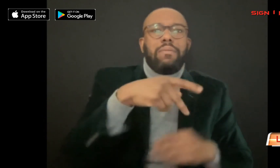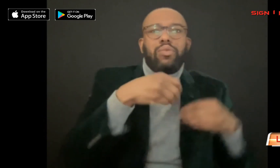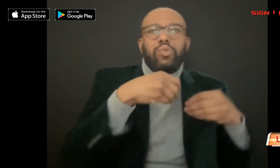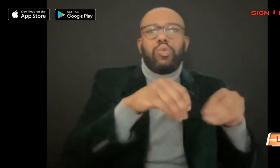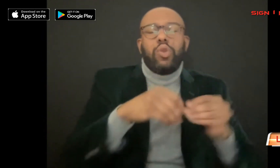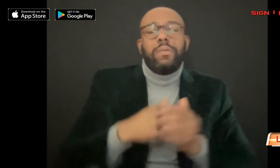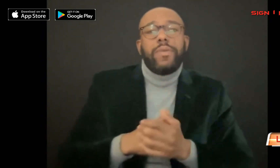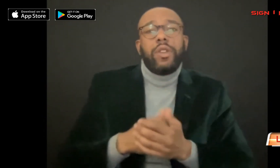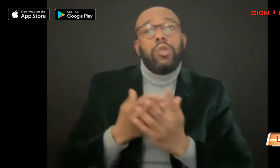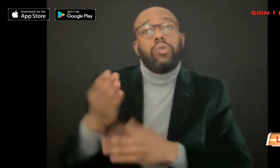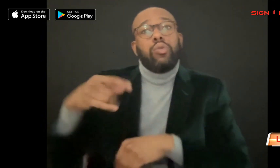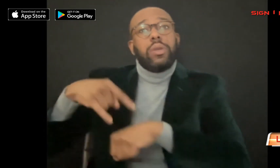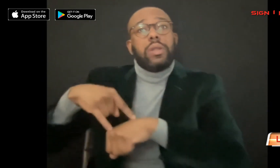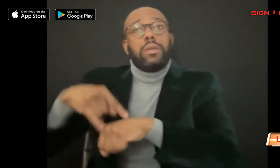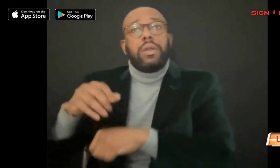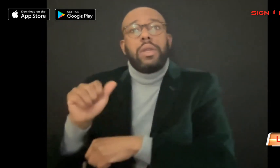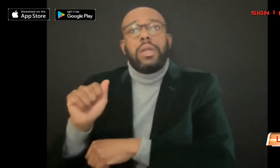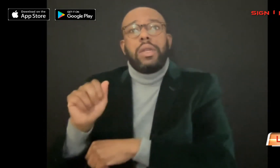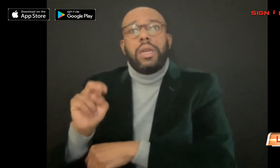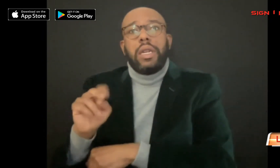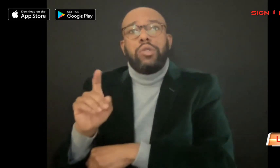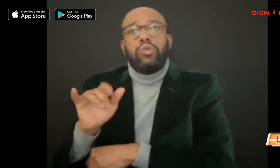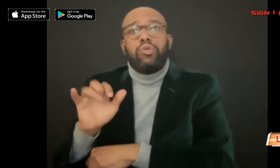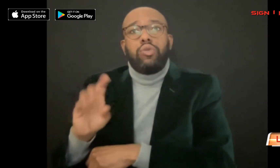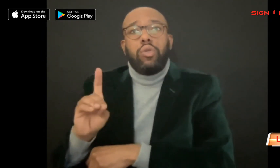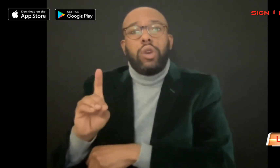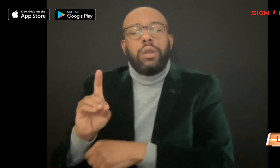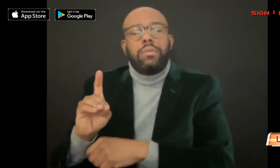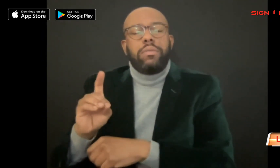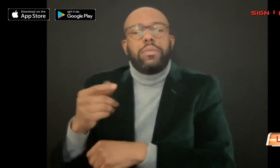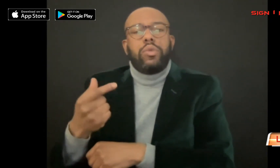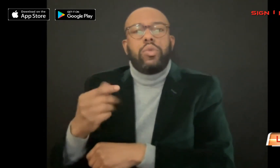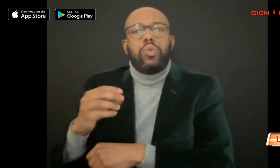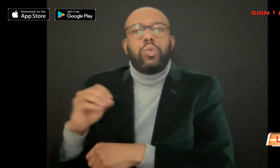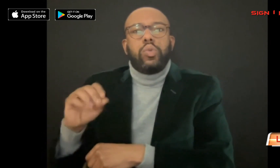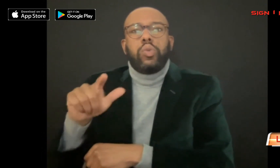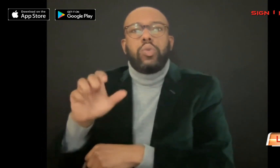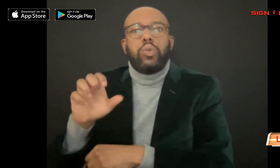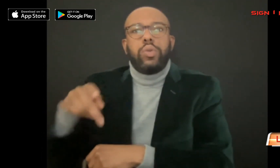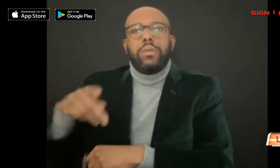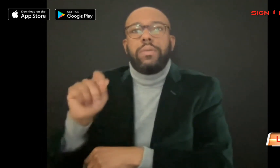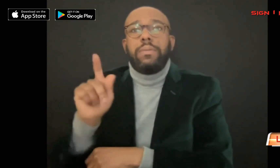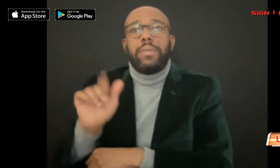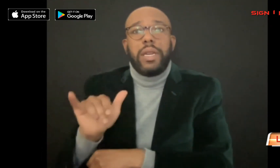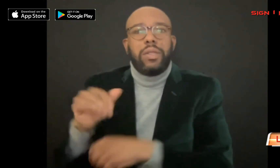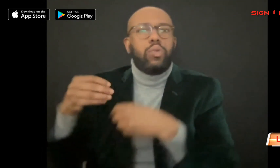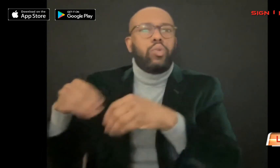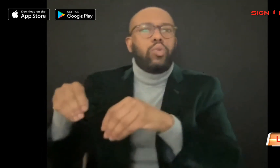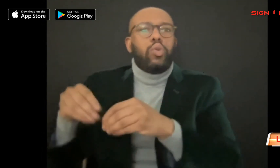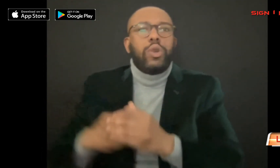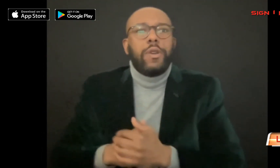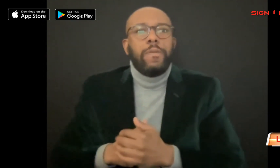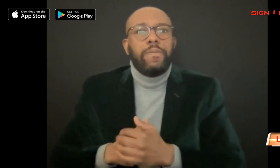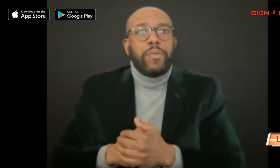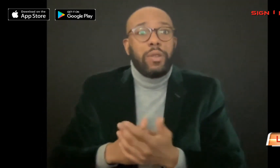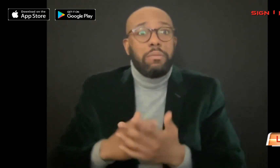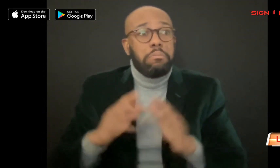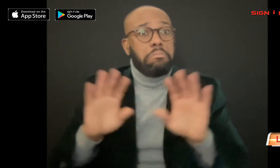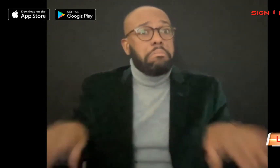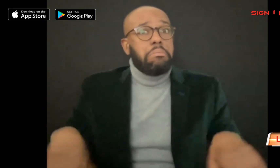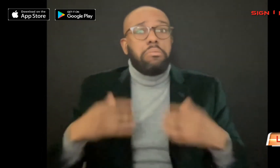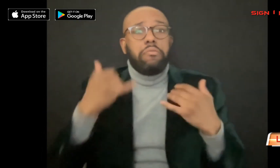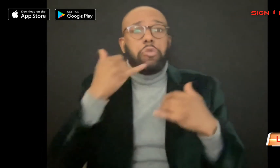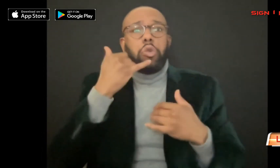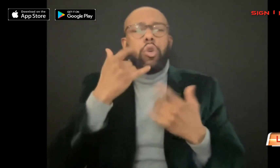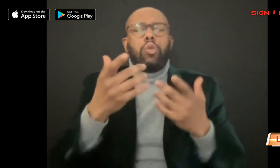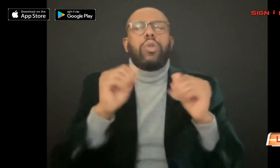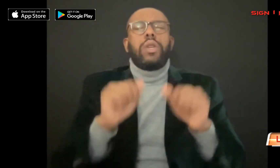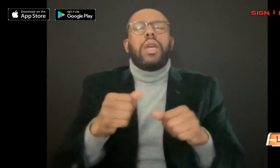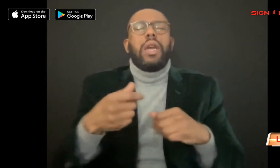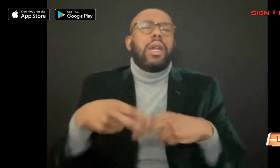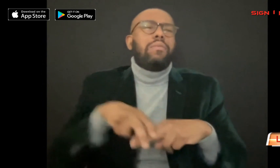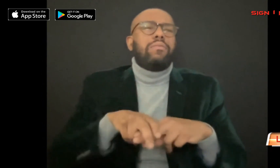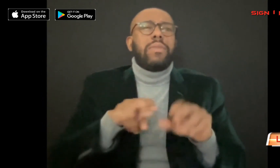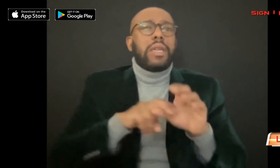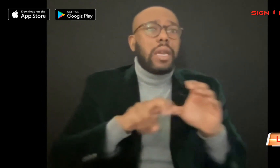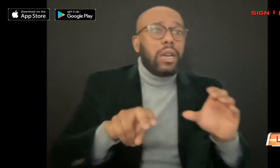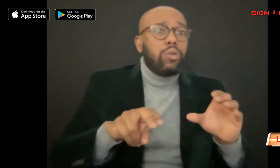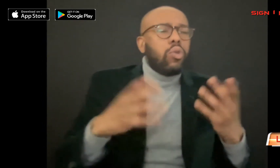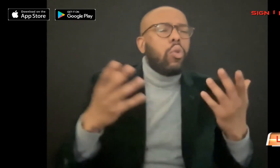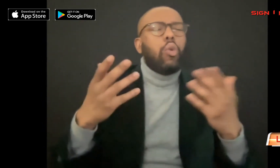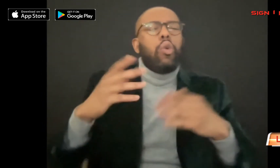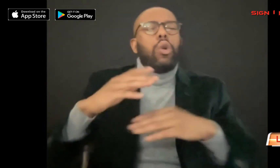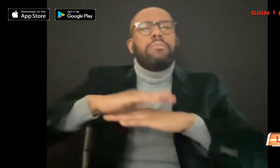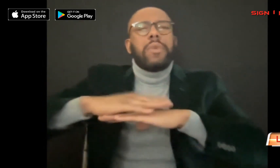app store or Google play store on your smartphone but if you prefer to watch on your couch or